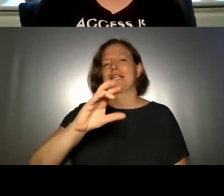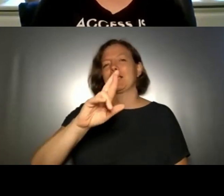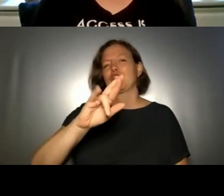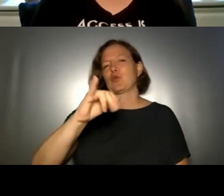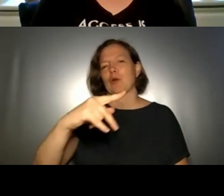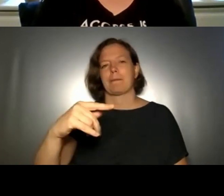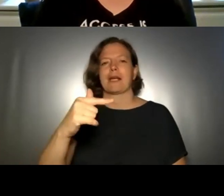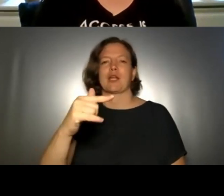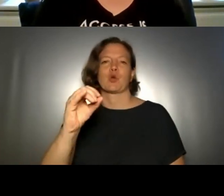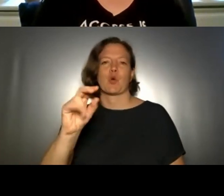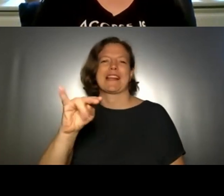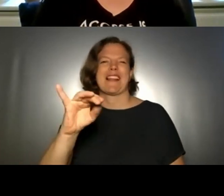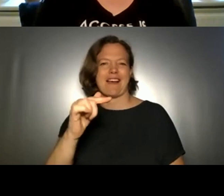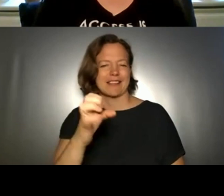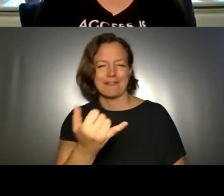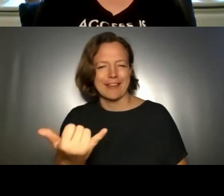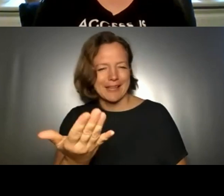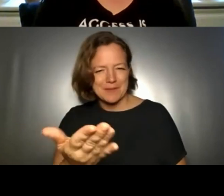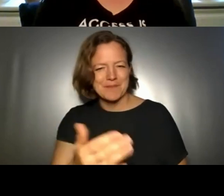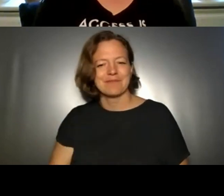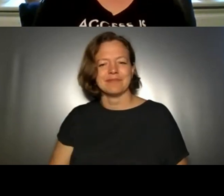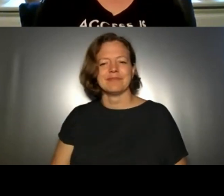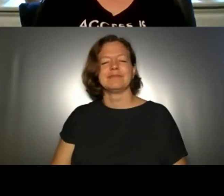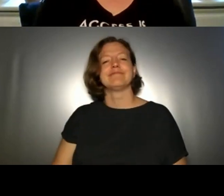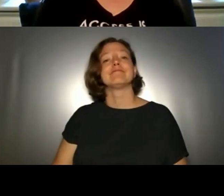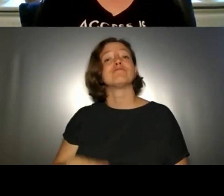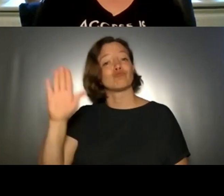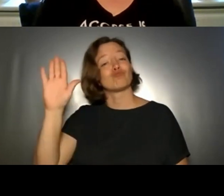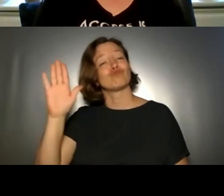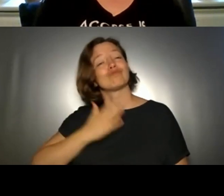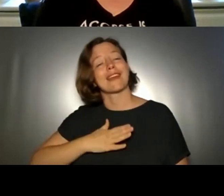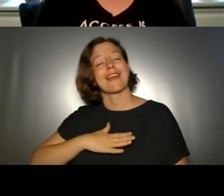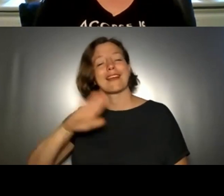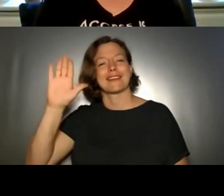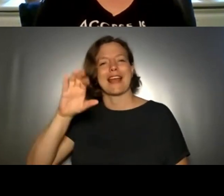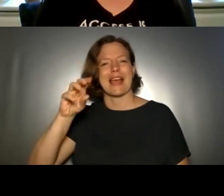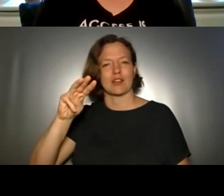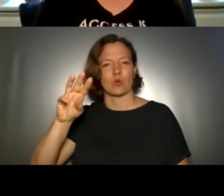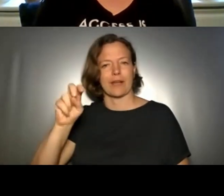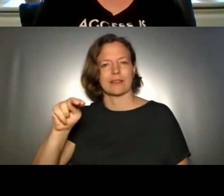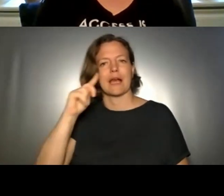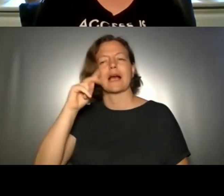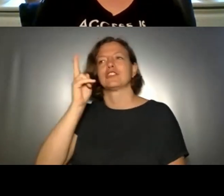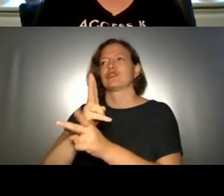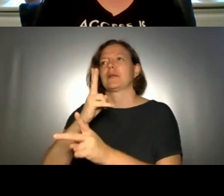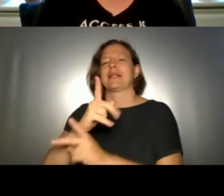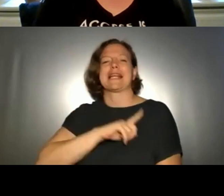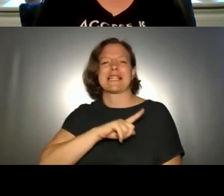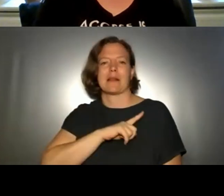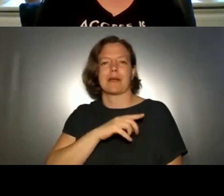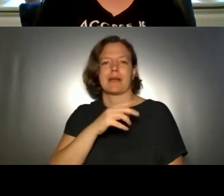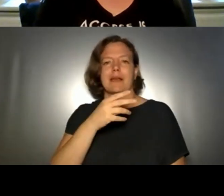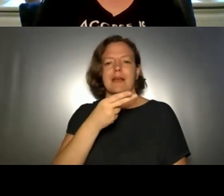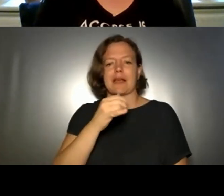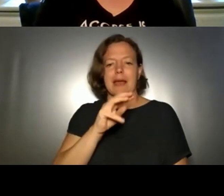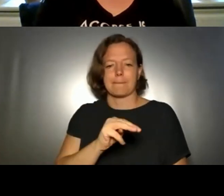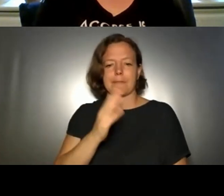Edwin Ramirez: So, this is Edwin speaking. By the way, my pronouns, are they/them or he/him. I forgot that earlier.